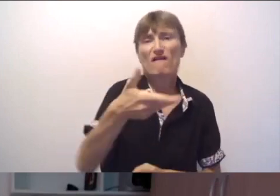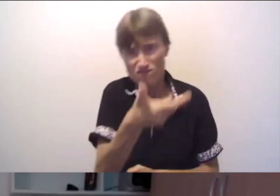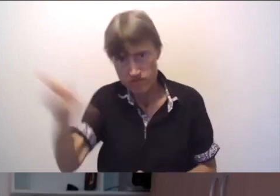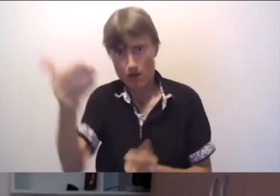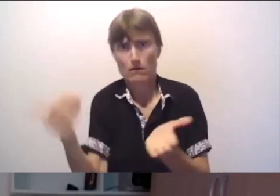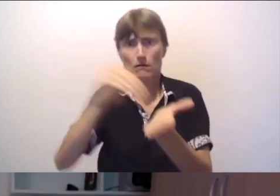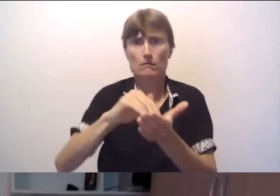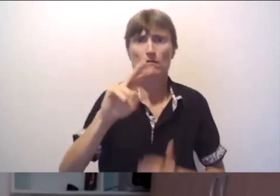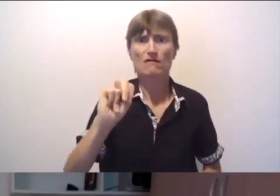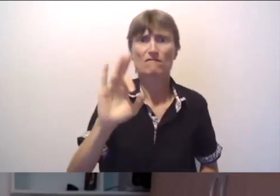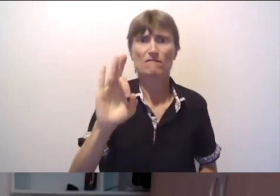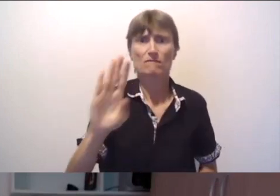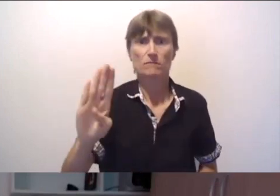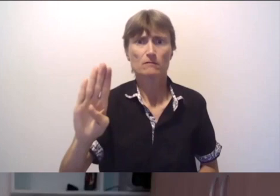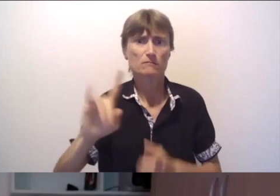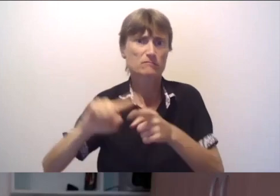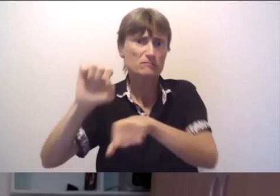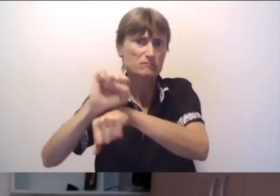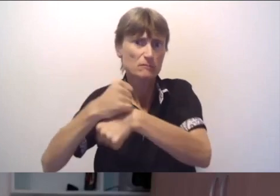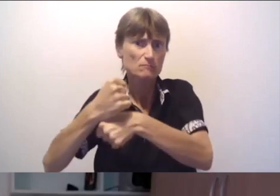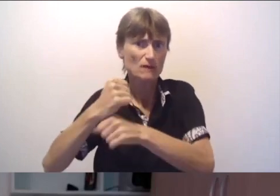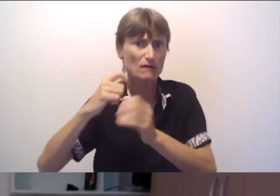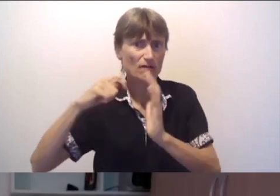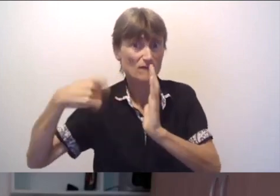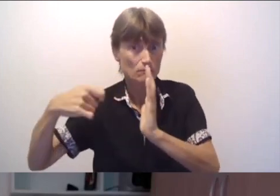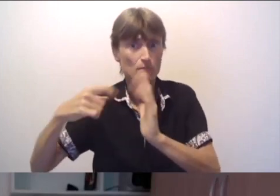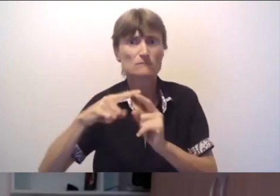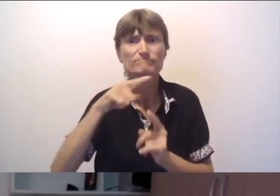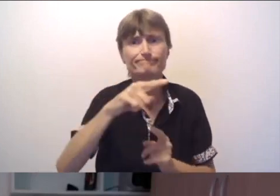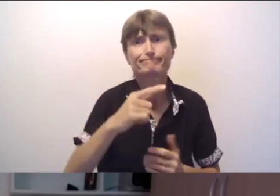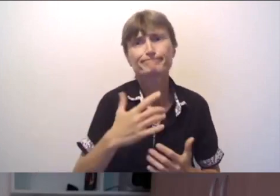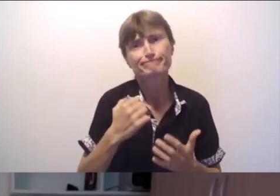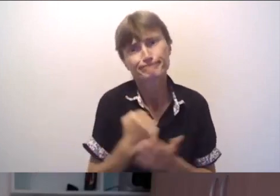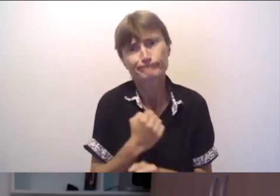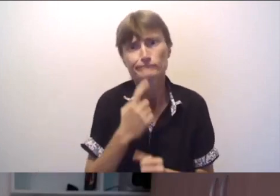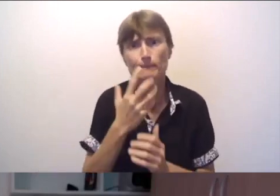uh and unfortunately he passed away in 2007